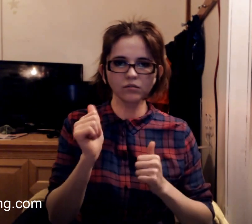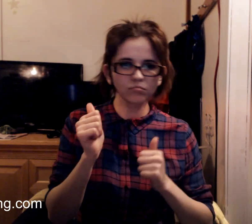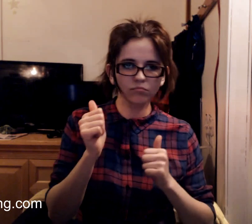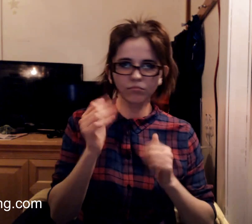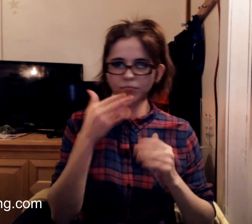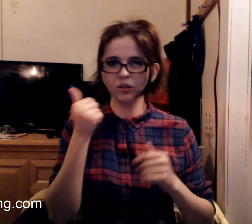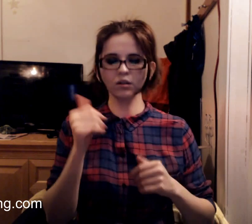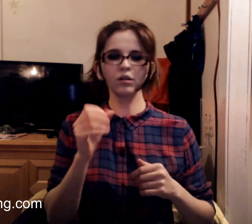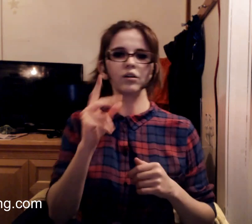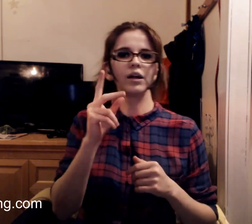Now better.